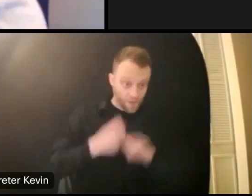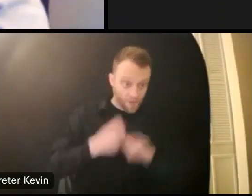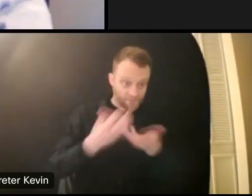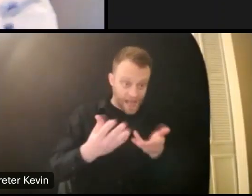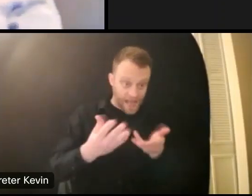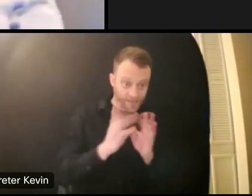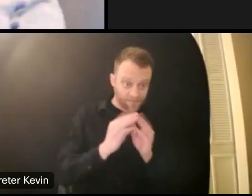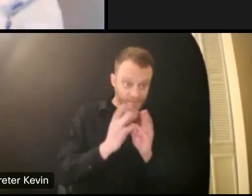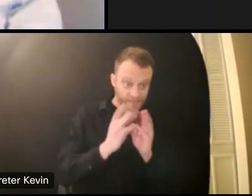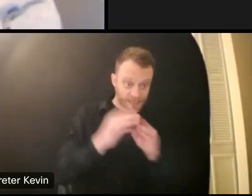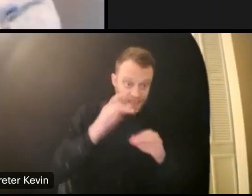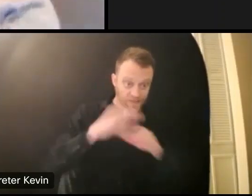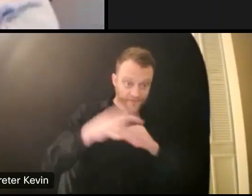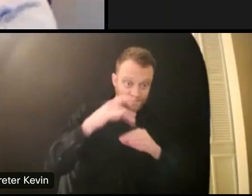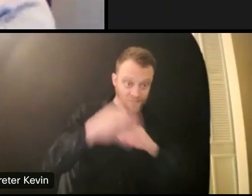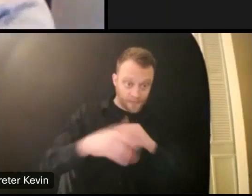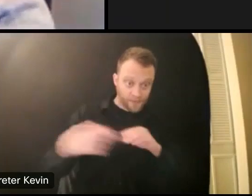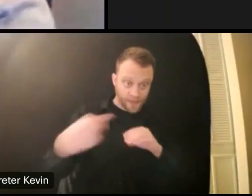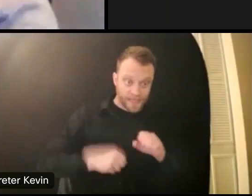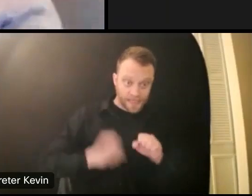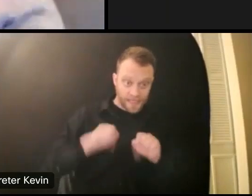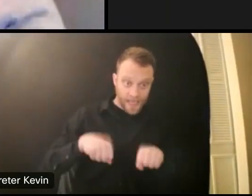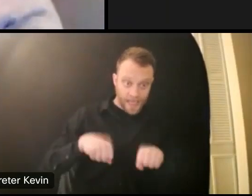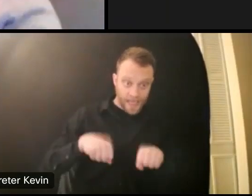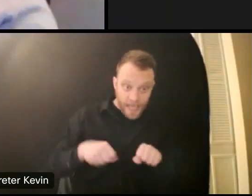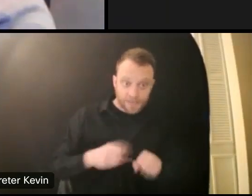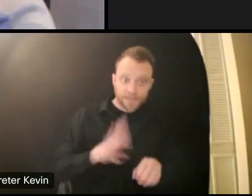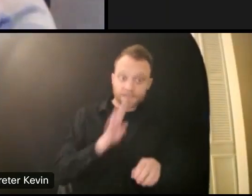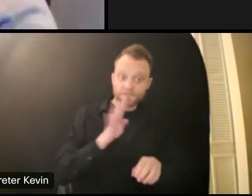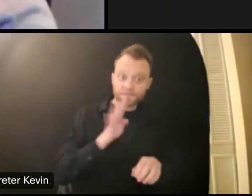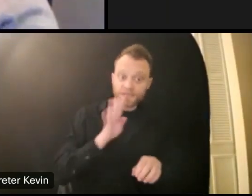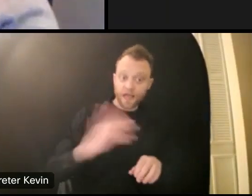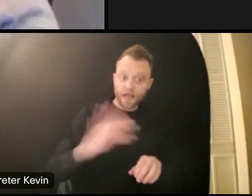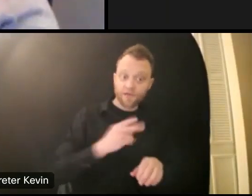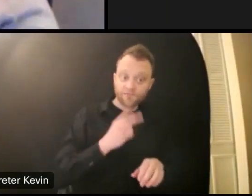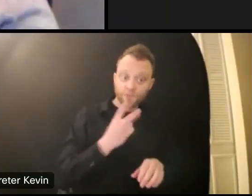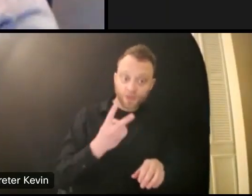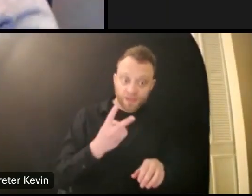(Rocklin) Thank you (Fast) Thank you, thank you Commissioner Rocklin.